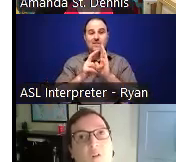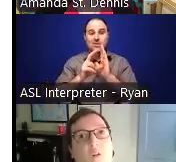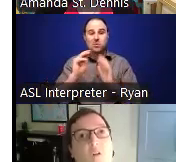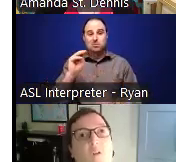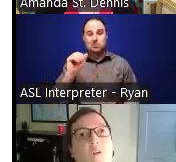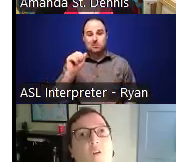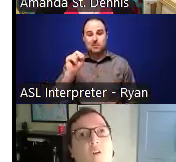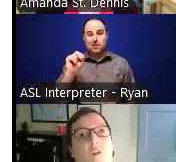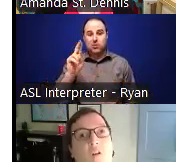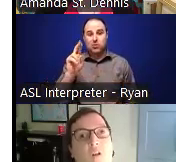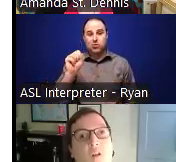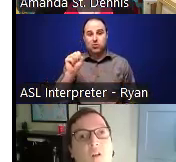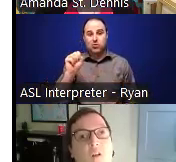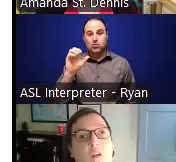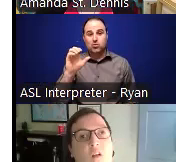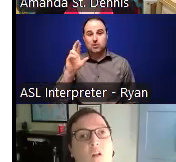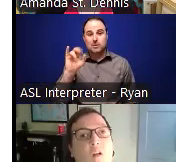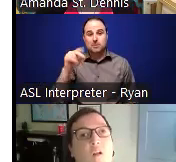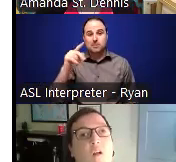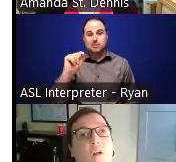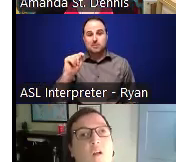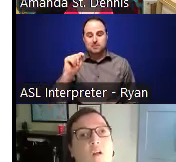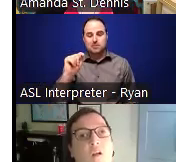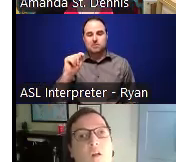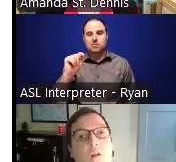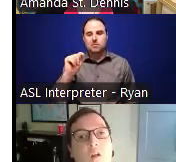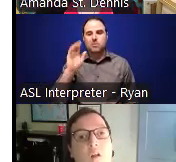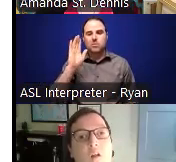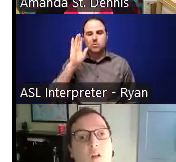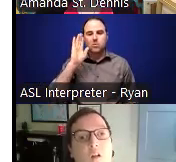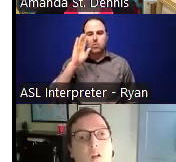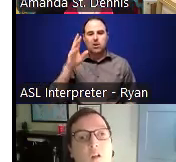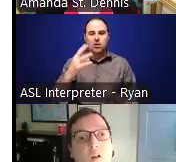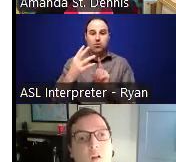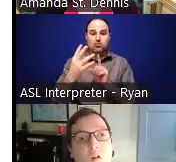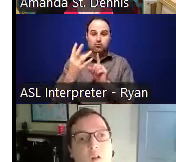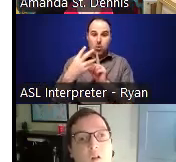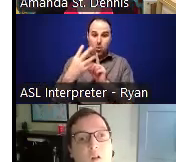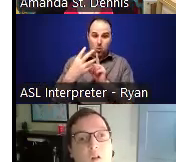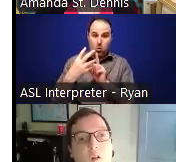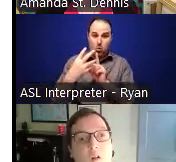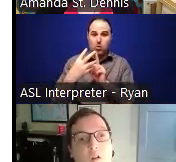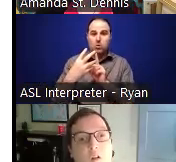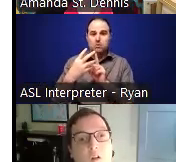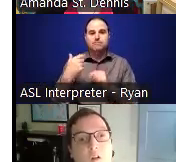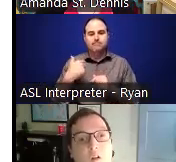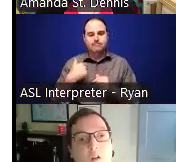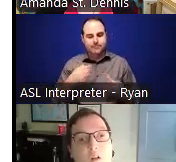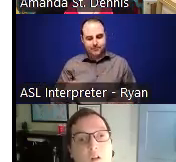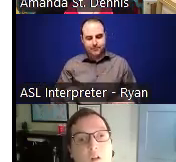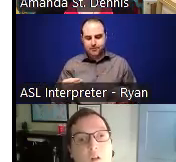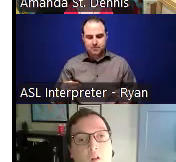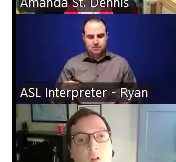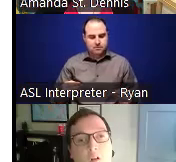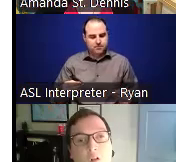we would record one of us reading it. Often t hat was one of our partners who's not here